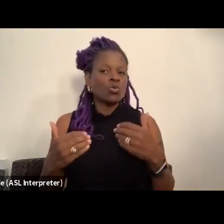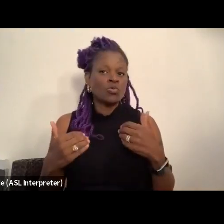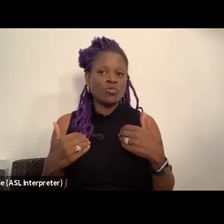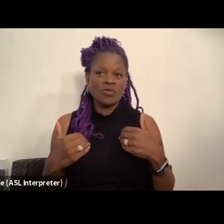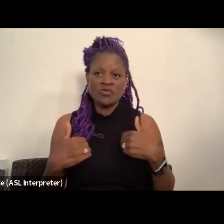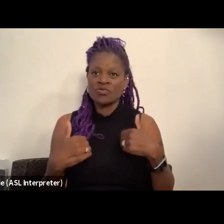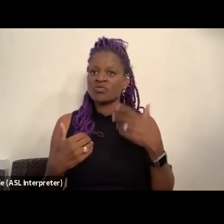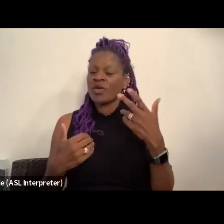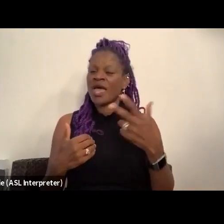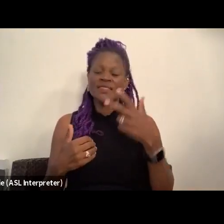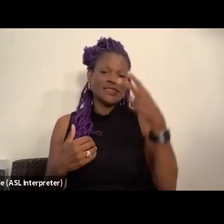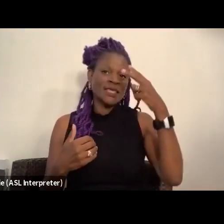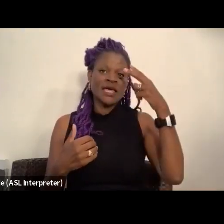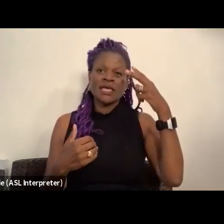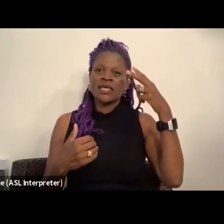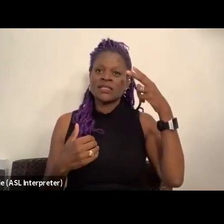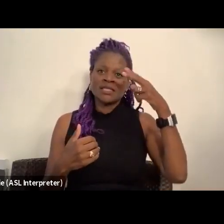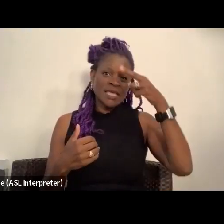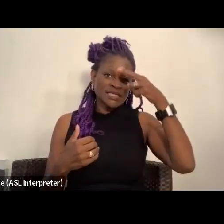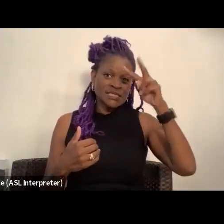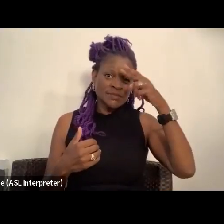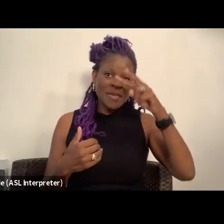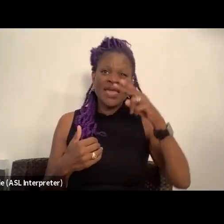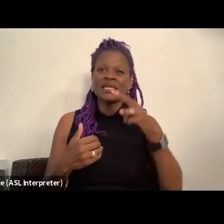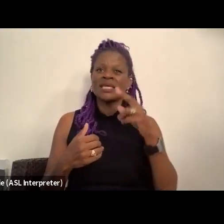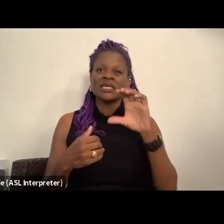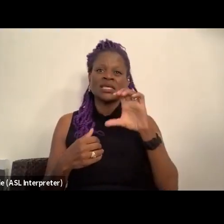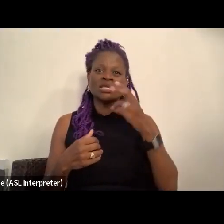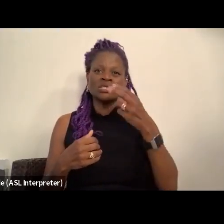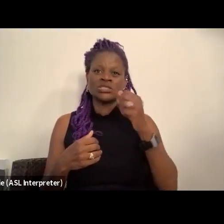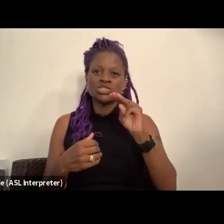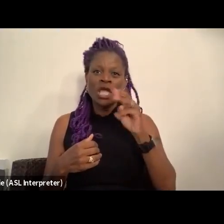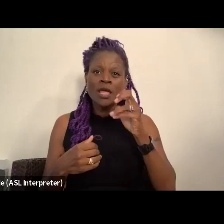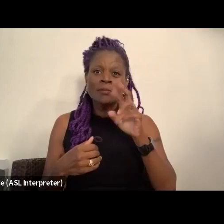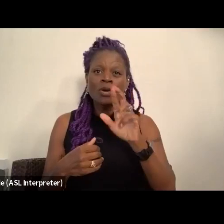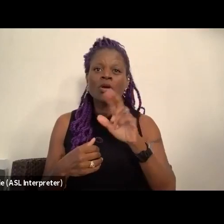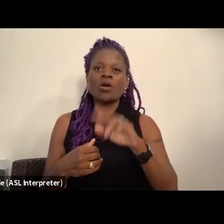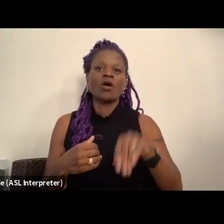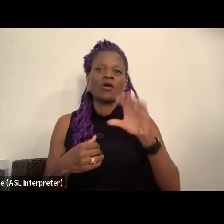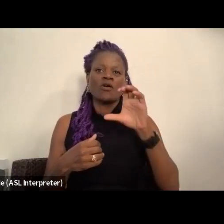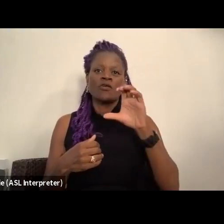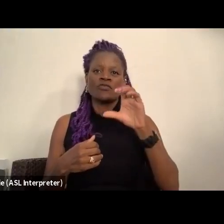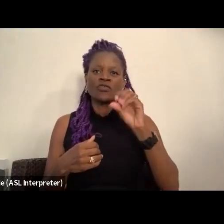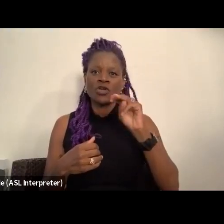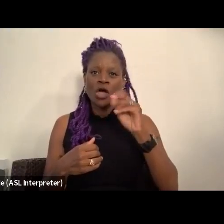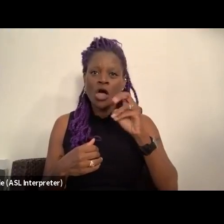Chamber of Commerce of Sonoma County, Latino service providers and other groups. So as you can see, we're making great